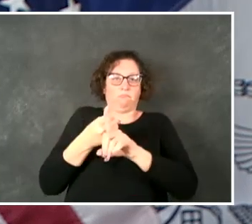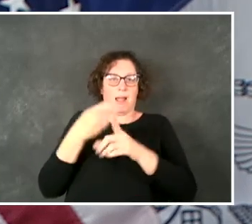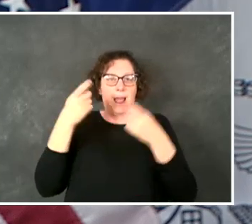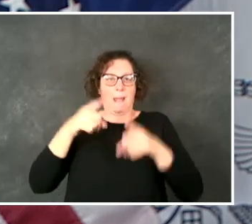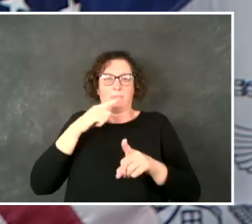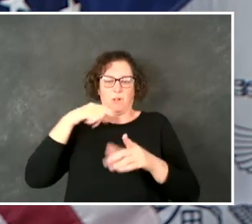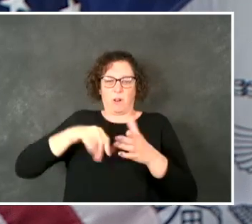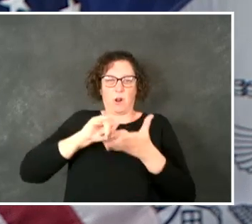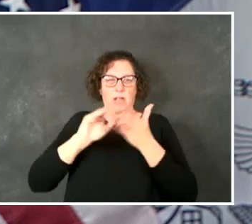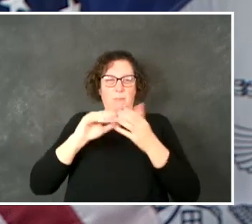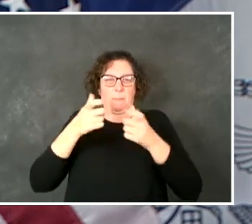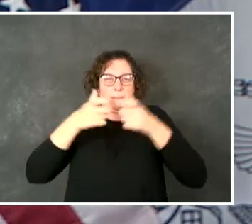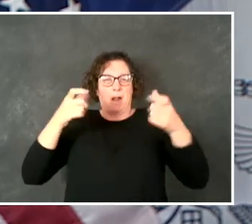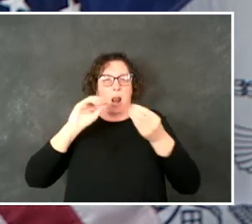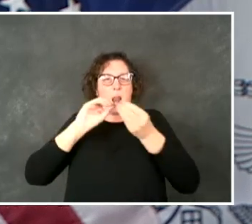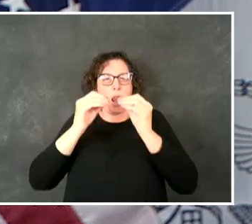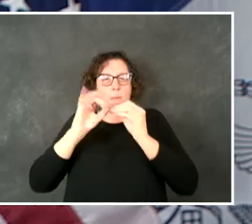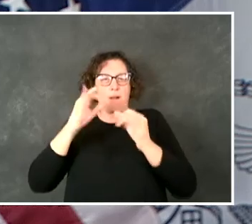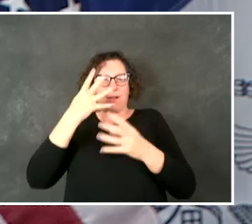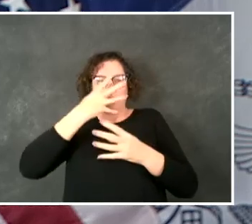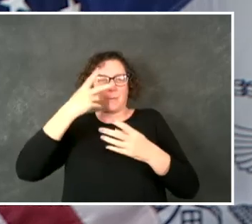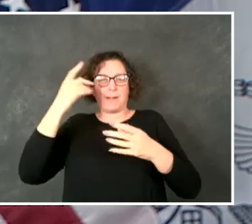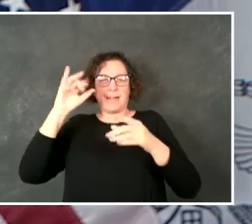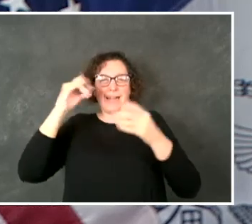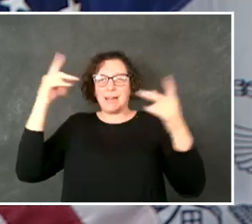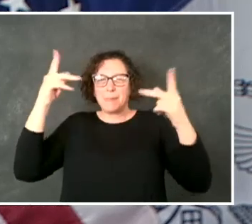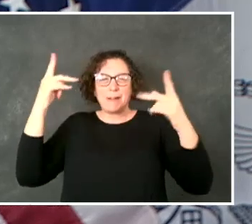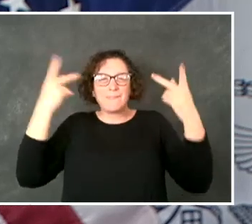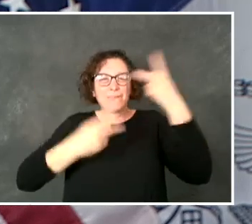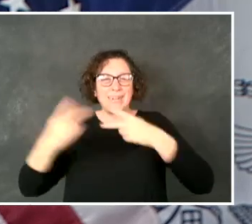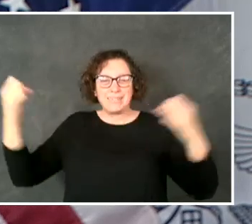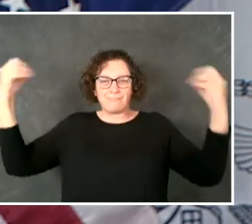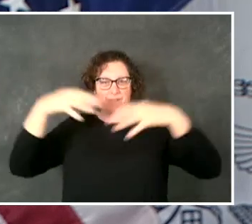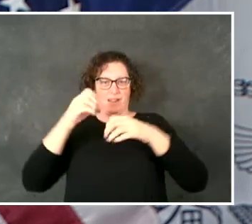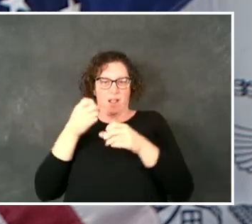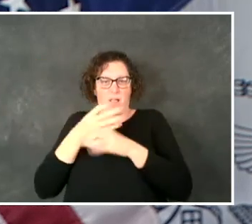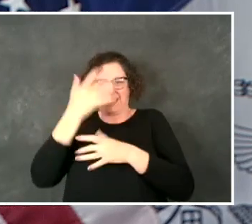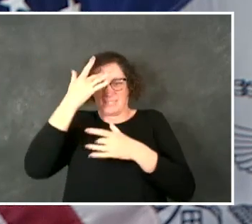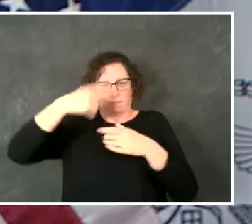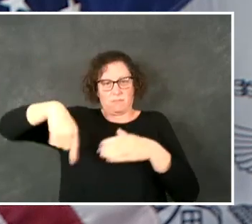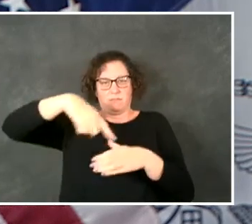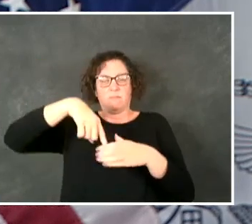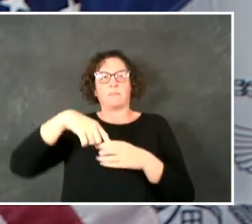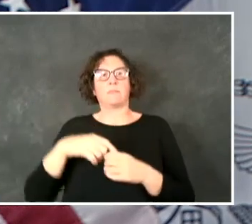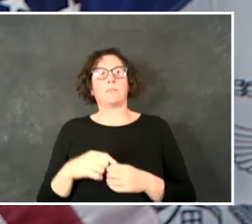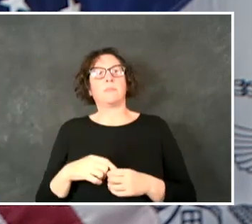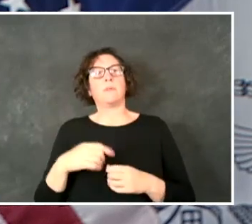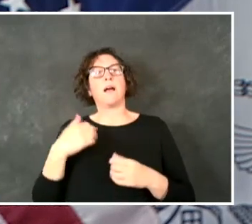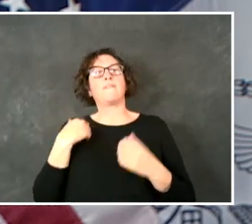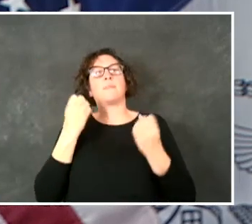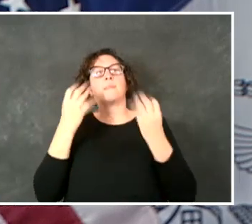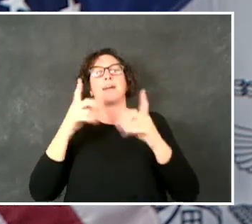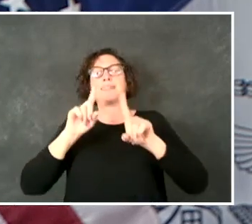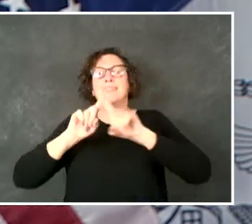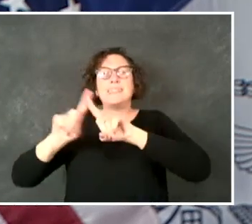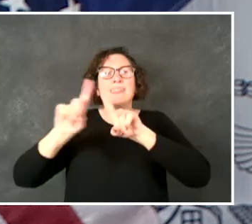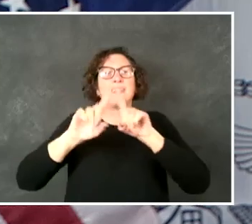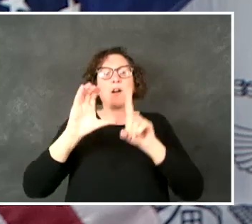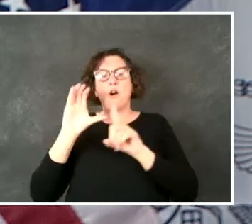A PANDEMIC MAKES US MORE VULNERABL E. WHE A TVEHE GREATEST DIVERSITY IN THE ORWL, DSOE W HAVE